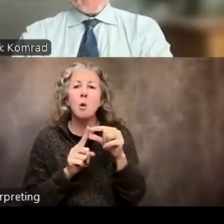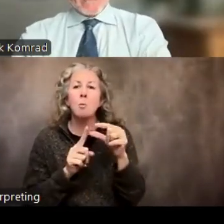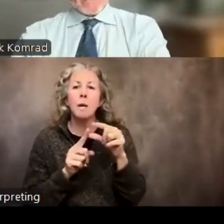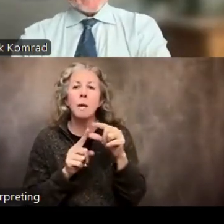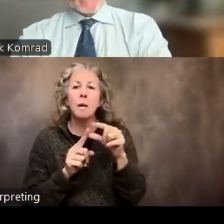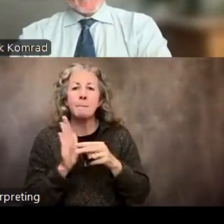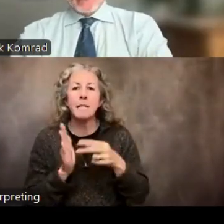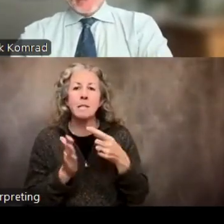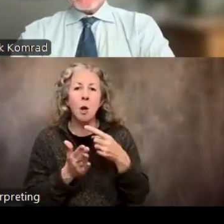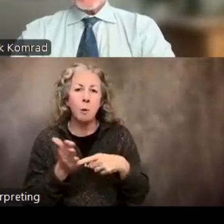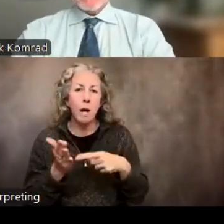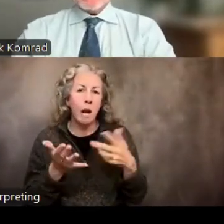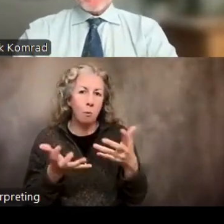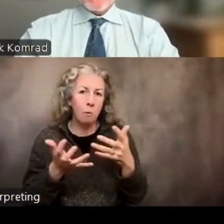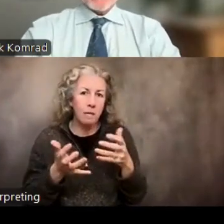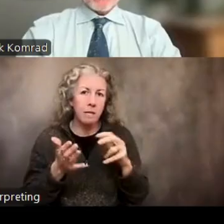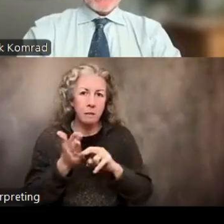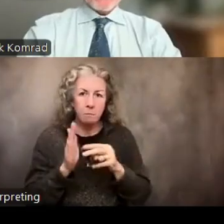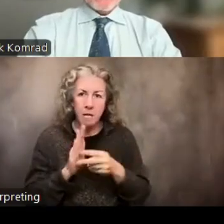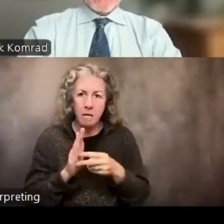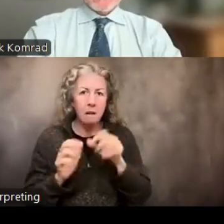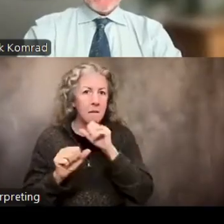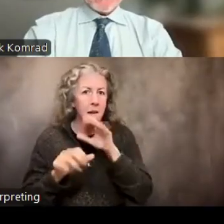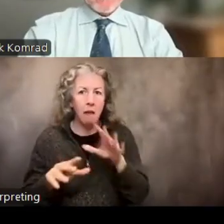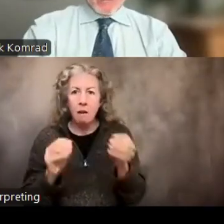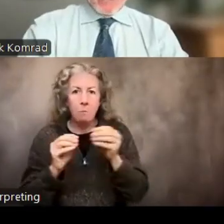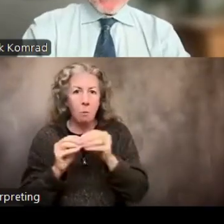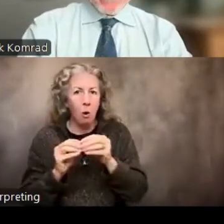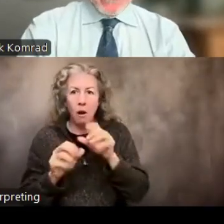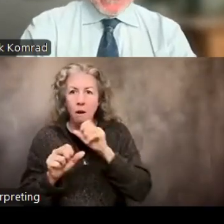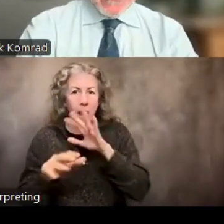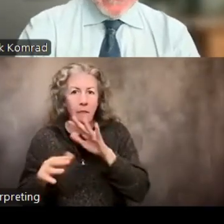less. Ownership over this word is a very powerful thing, and